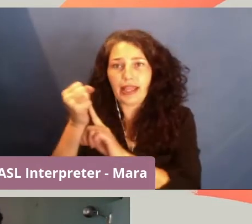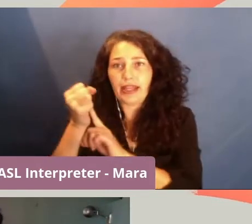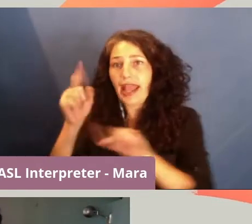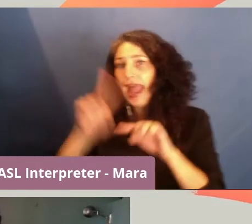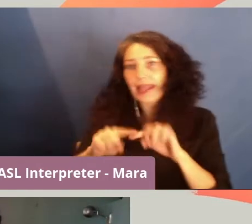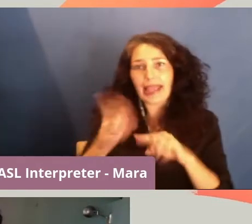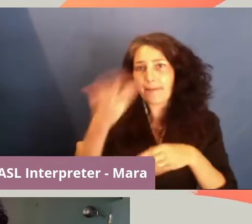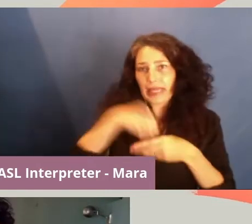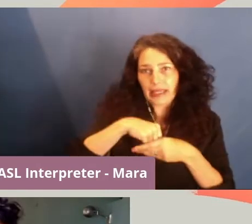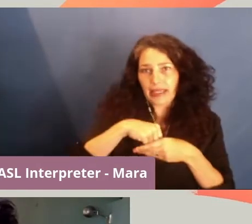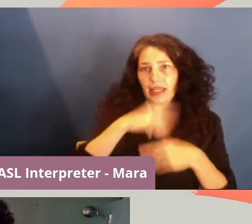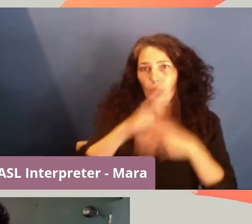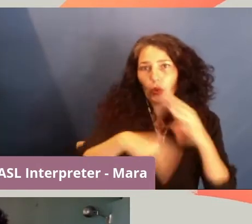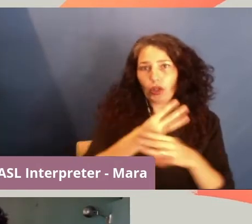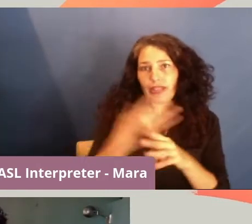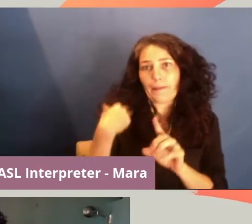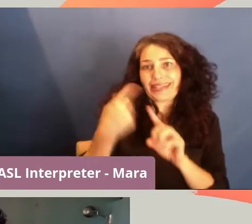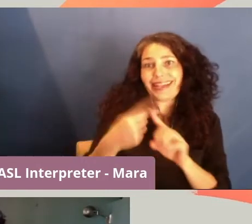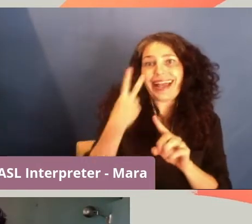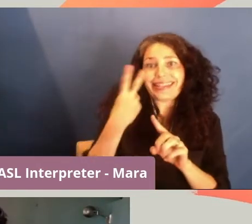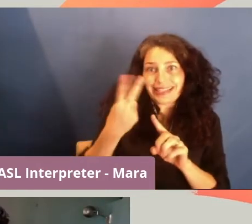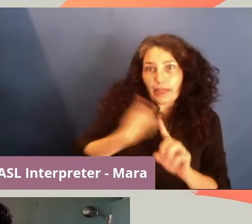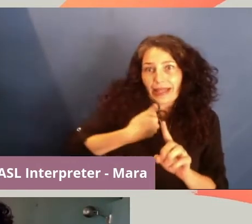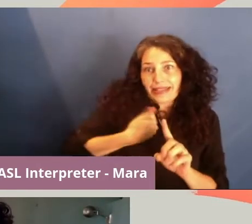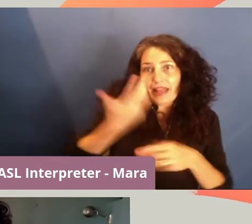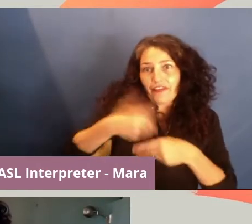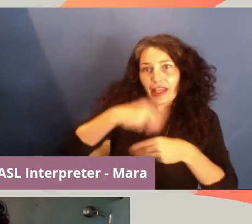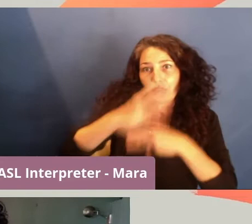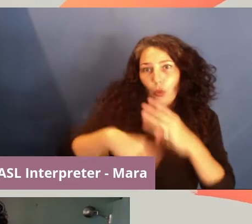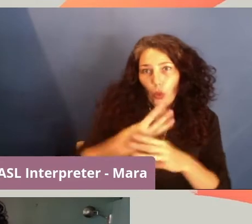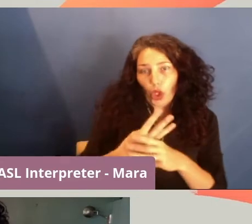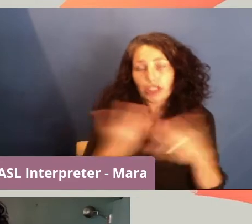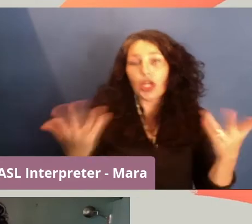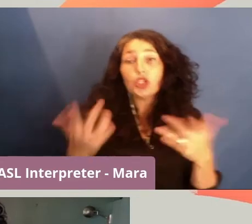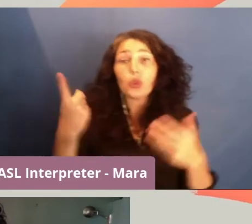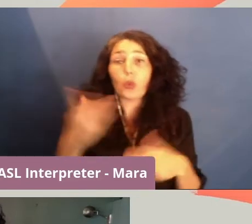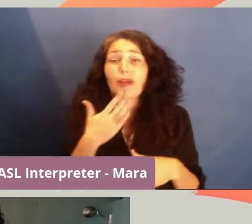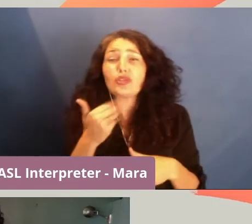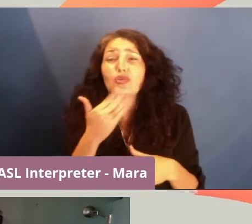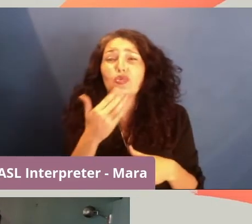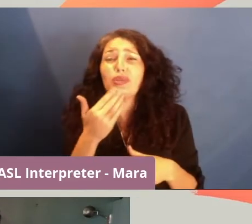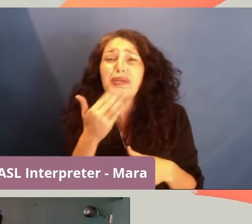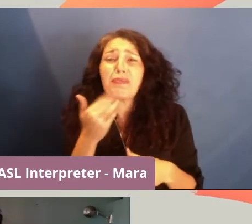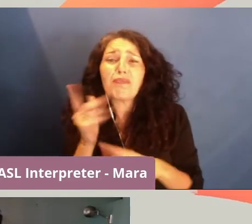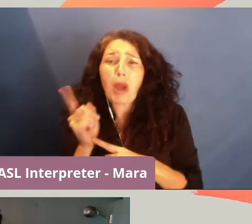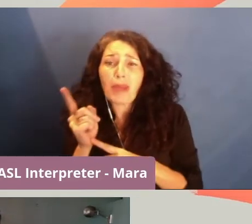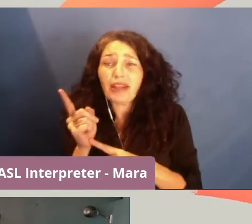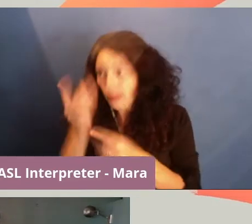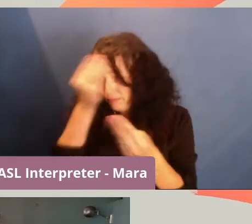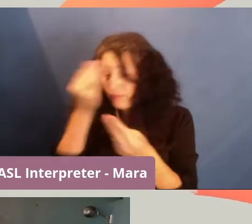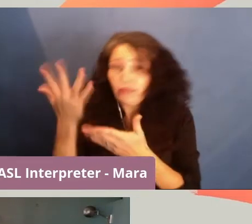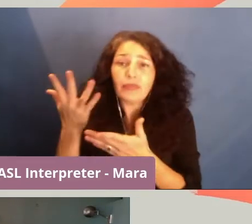And one of the sweetest moments in making the film was to be able to share with our crew last winter